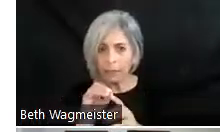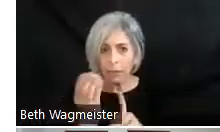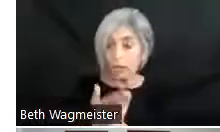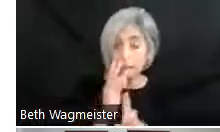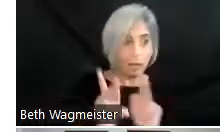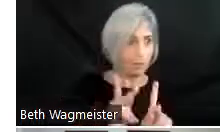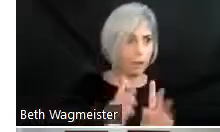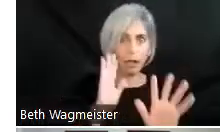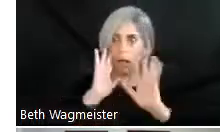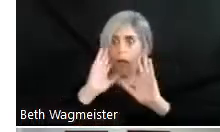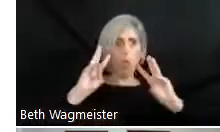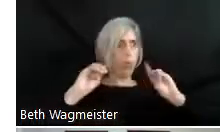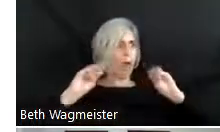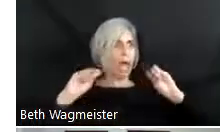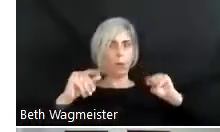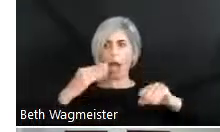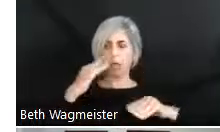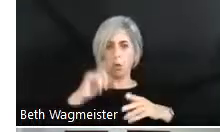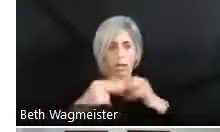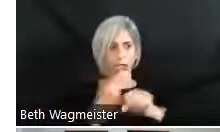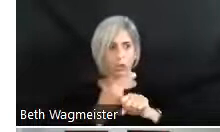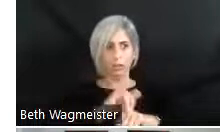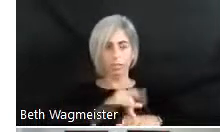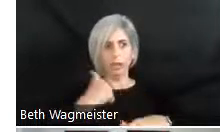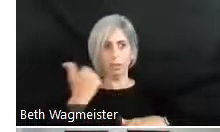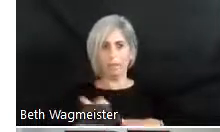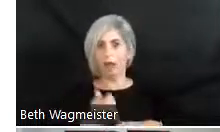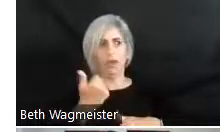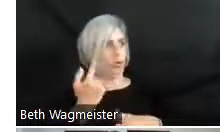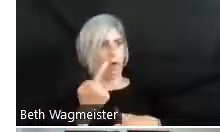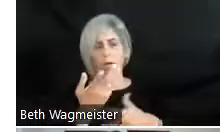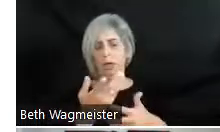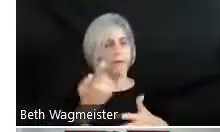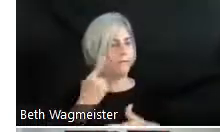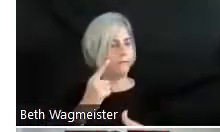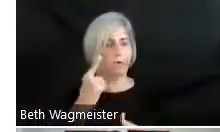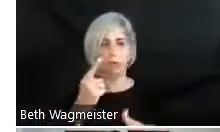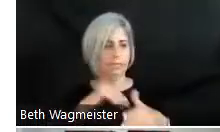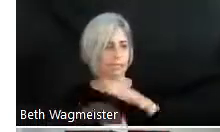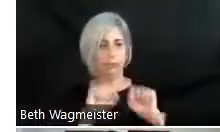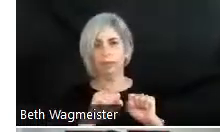wow, you know, I know when used to use this we've got another one for the Accessibility for Ontarians with Disabilities